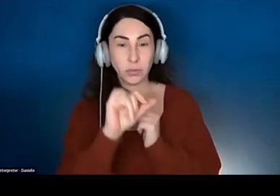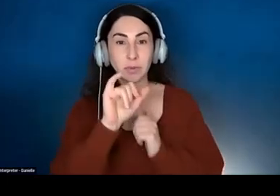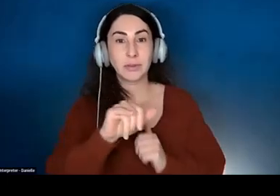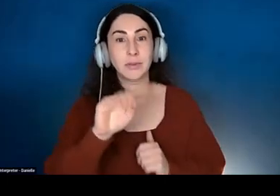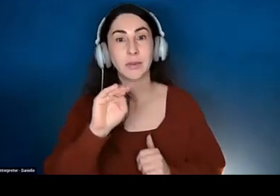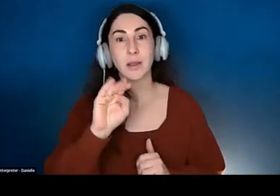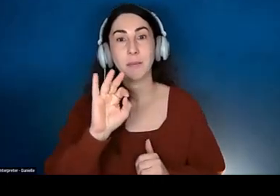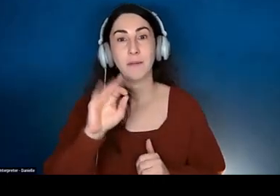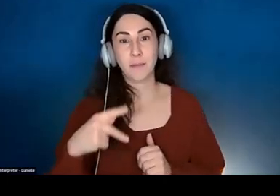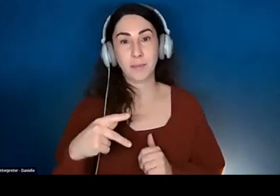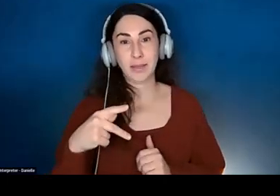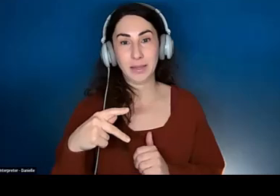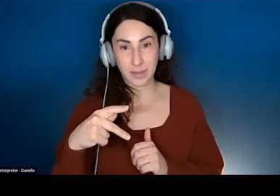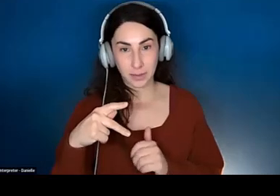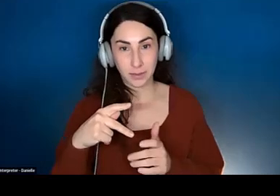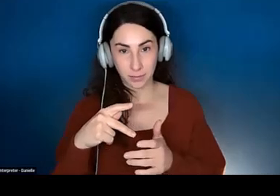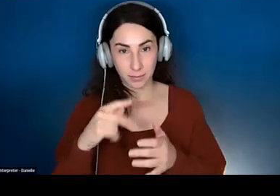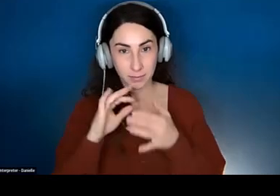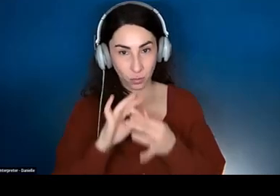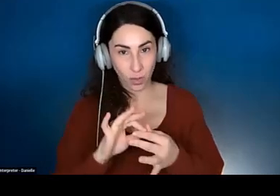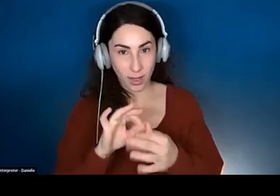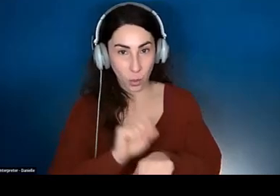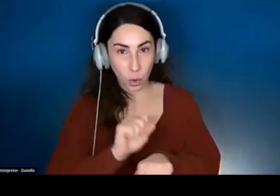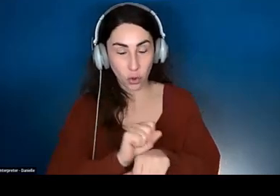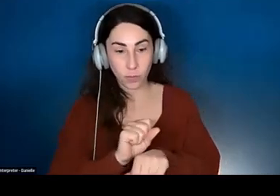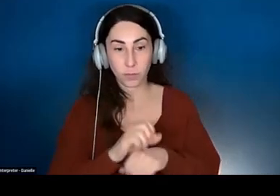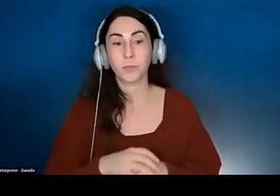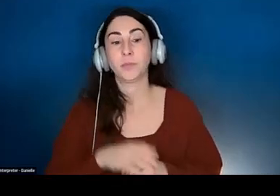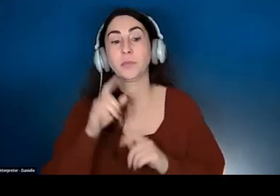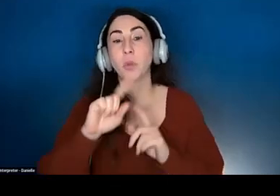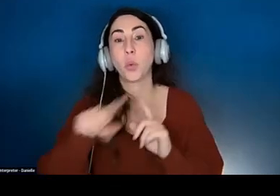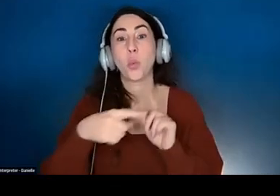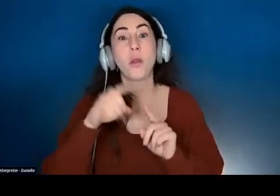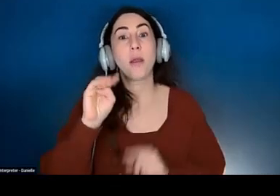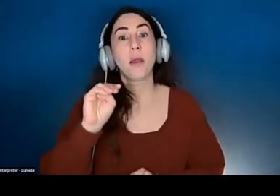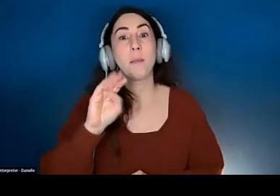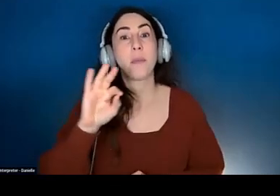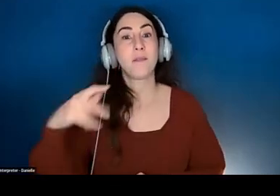work. And you can see how when MFP transitions increase,